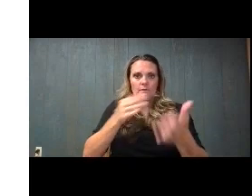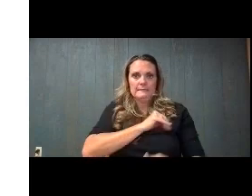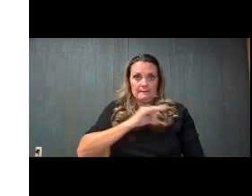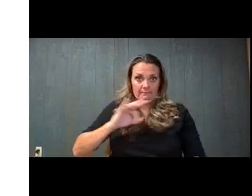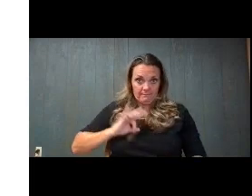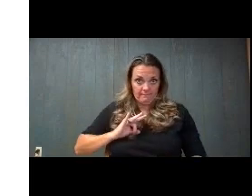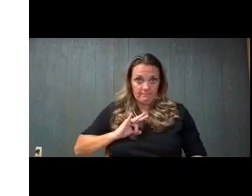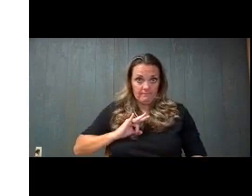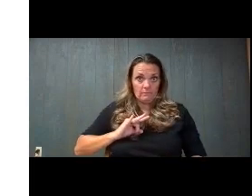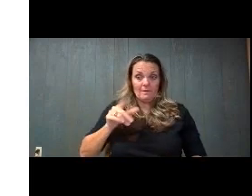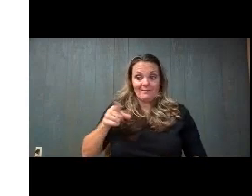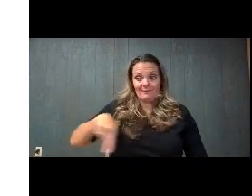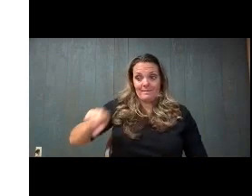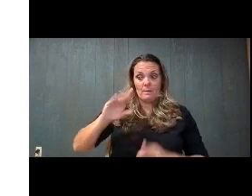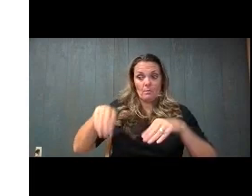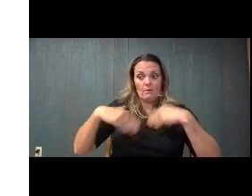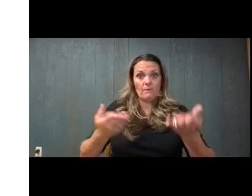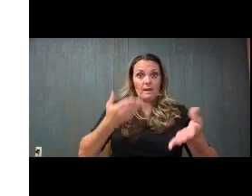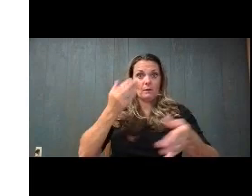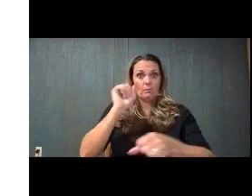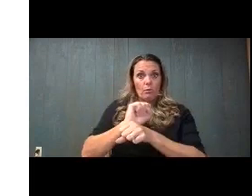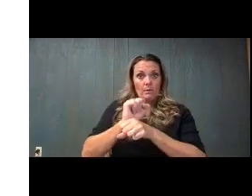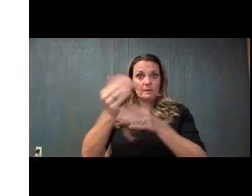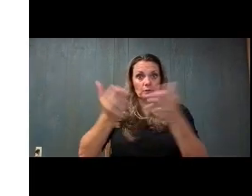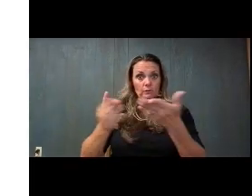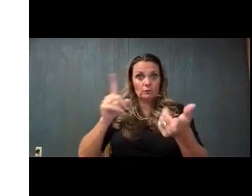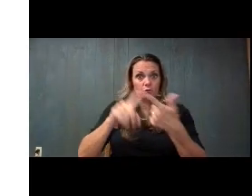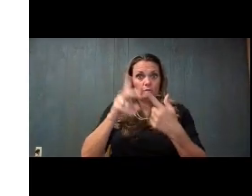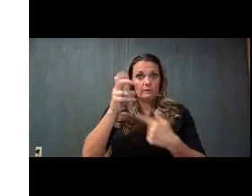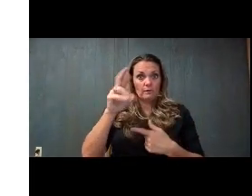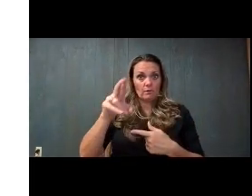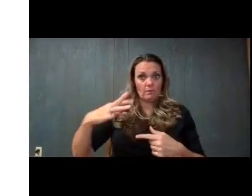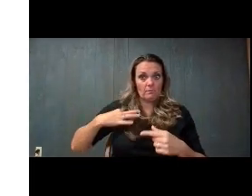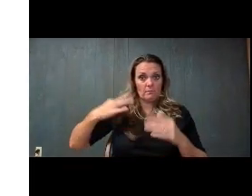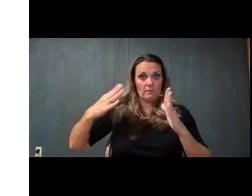who provide employment services to VR applicants or individuals